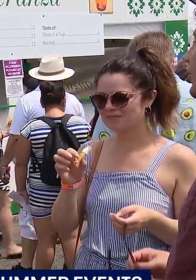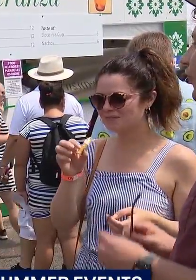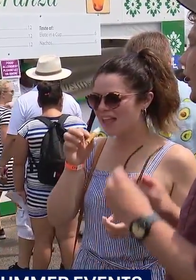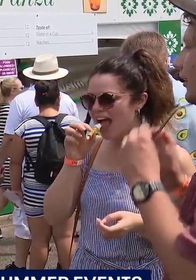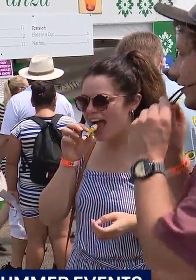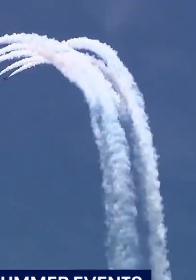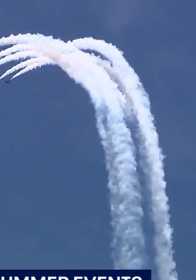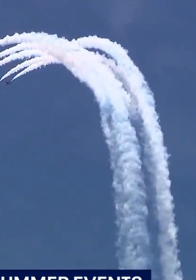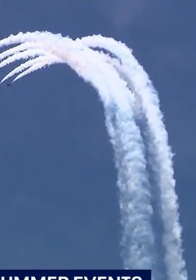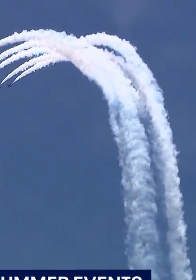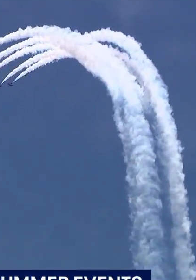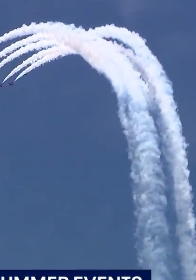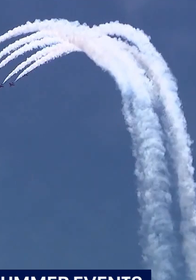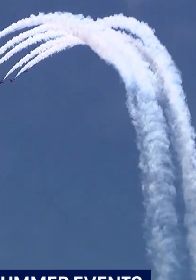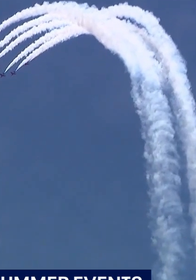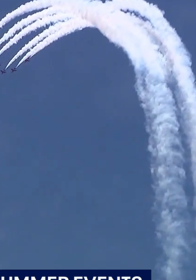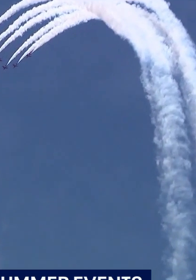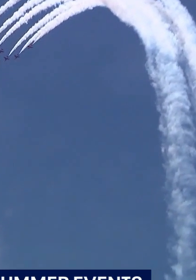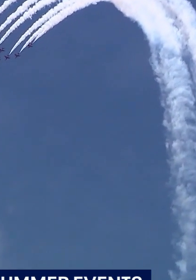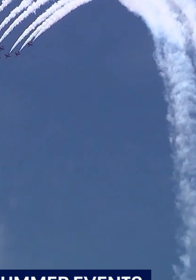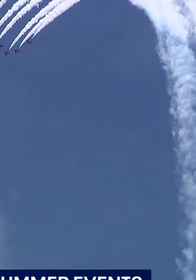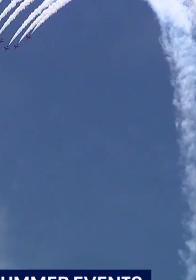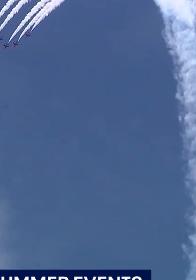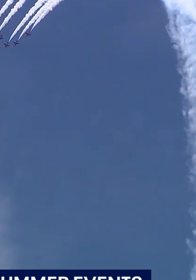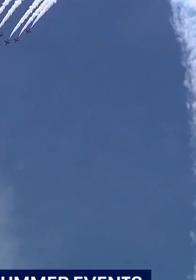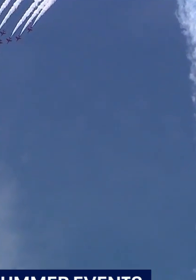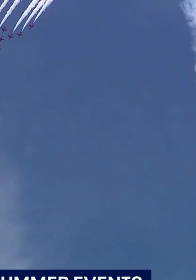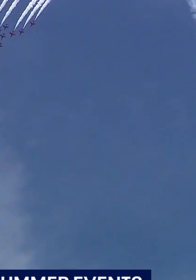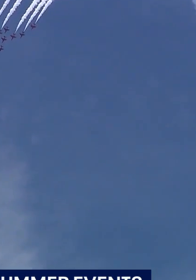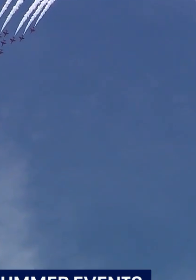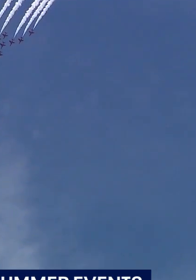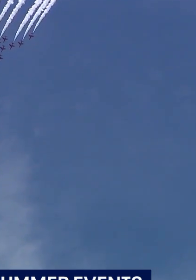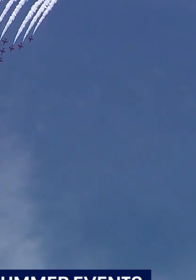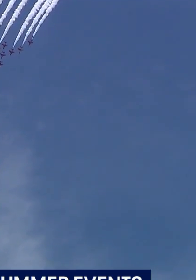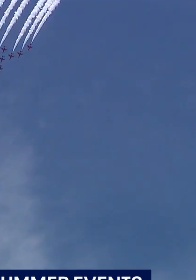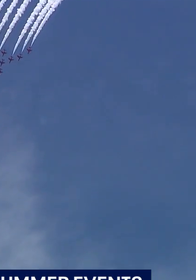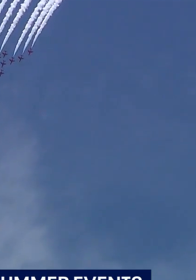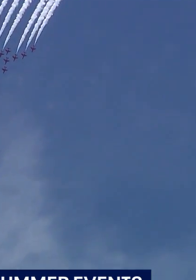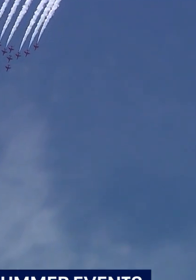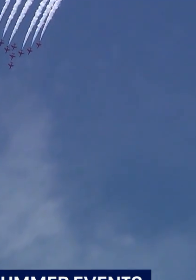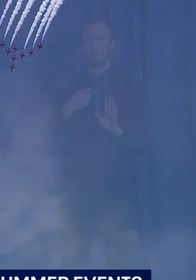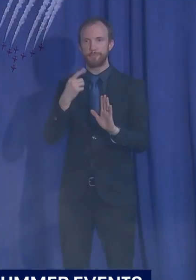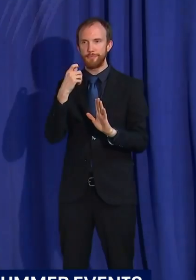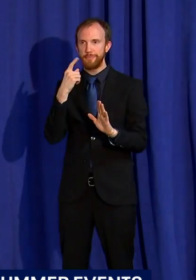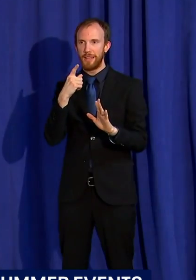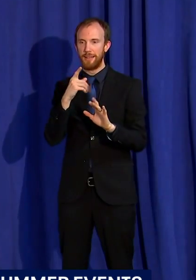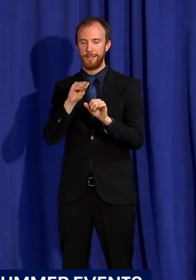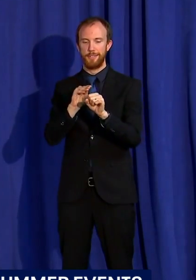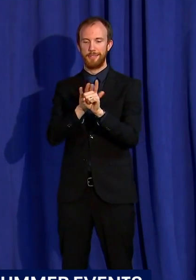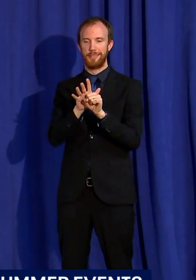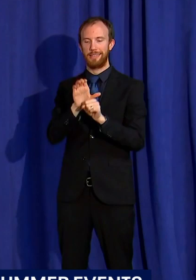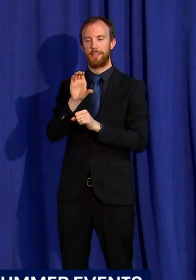EVENTS. LOLLAPALOOZA. JAZZ FEST